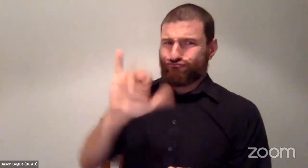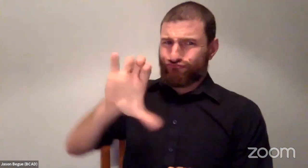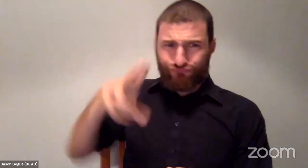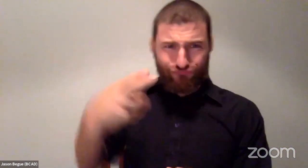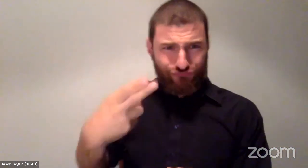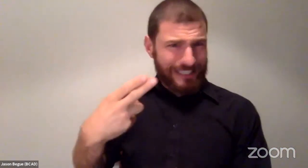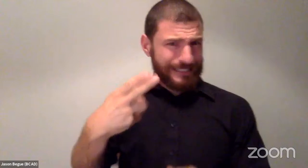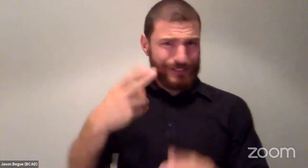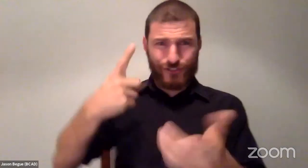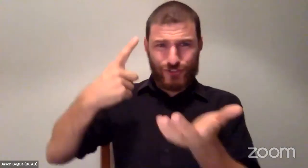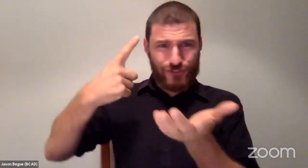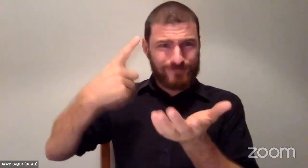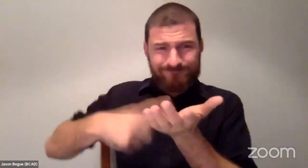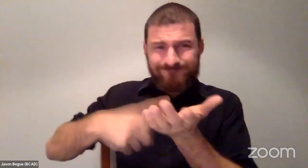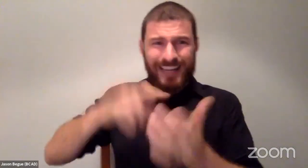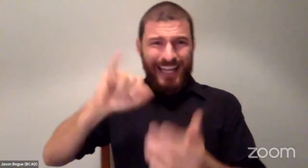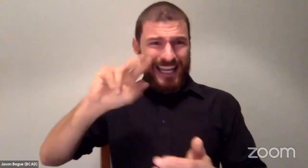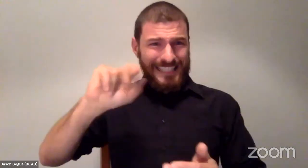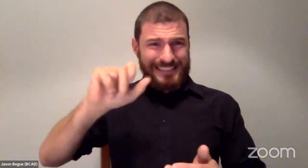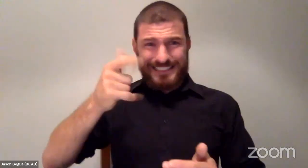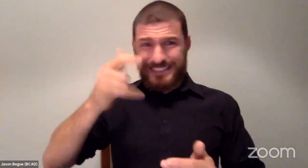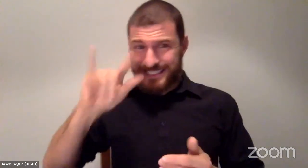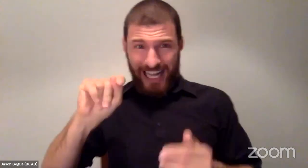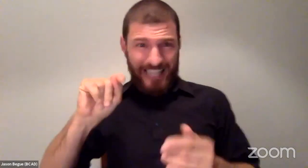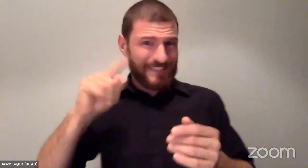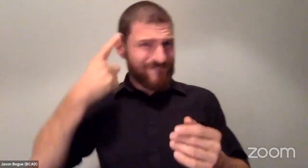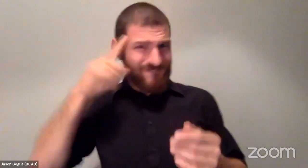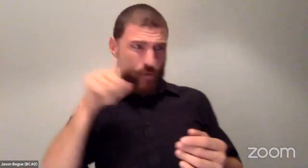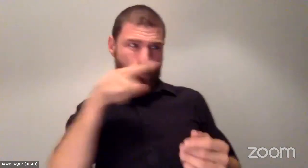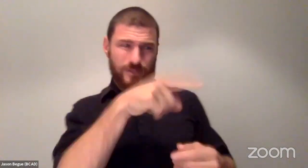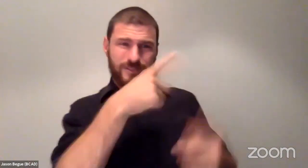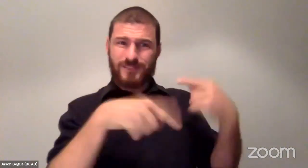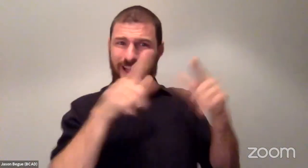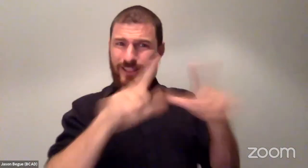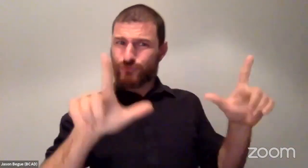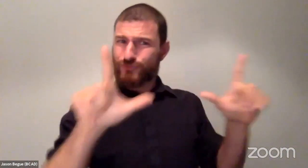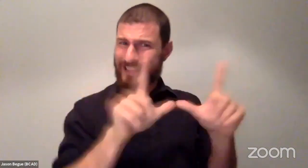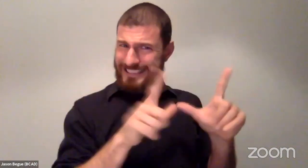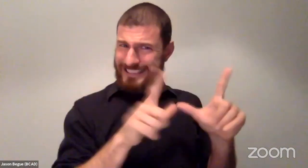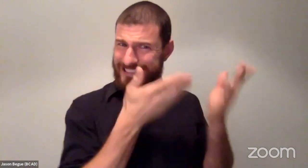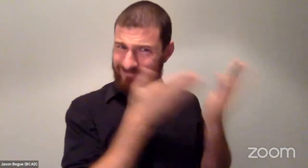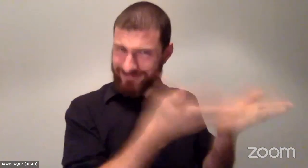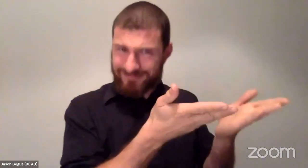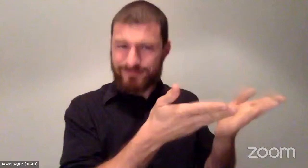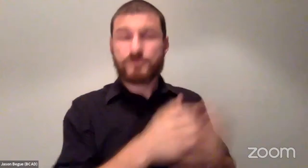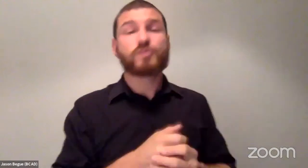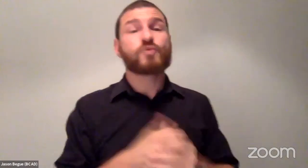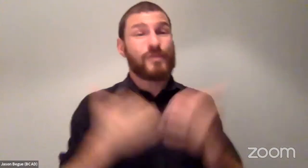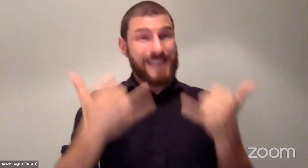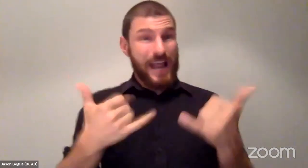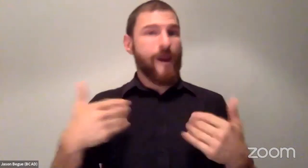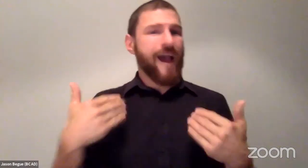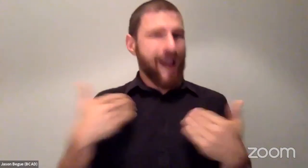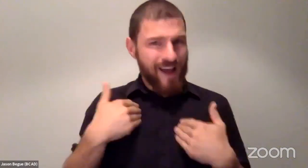with the cooperation of ODHH. We brought together this evening for rich dialogue about the topic